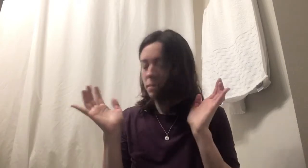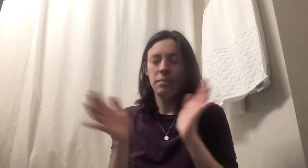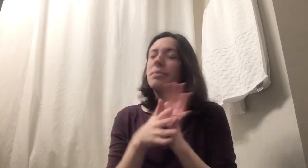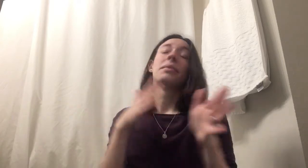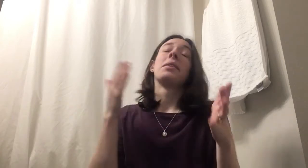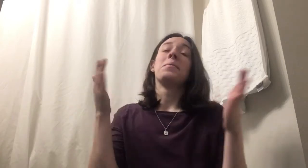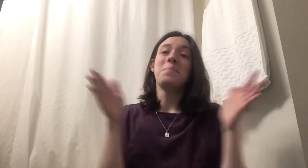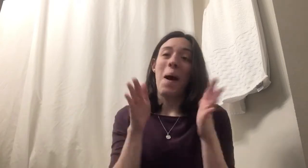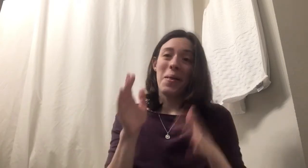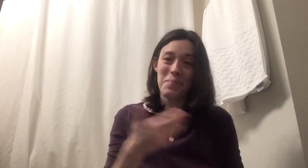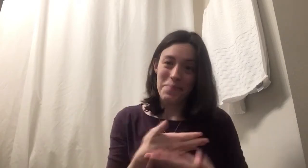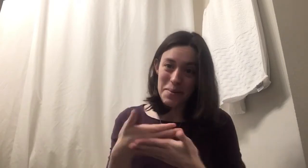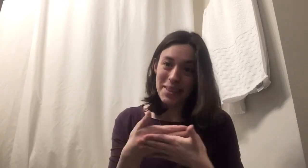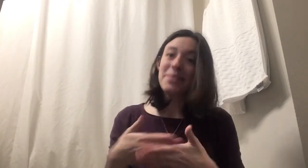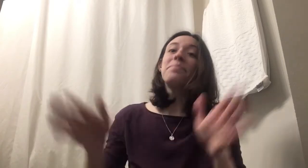For small BABIES :)